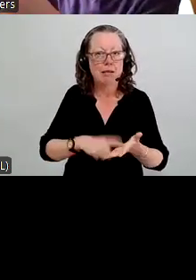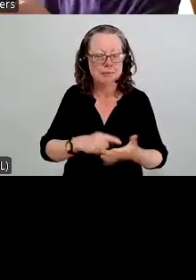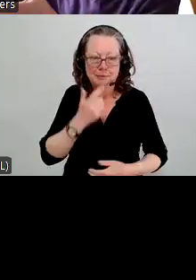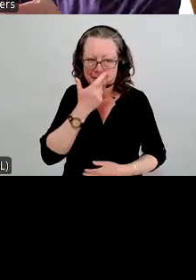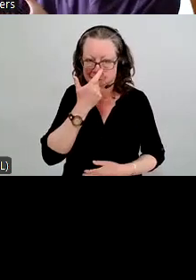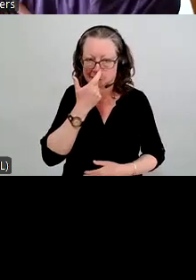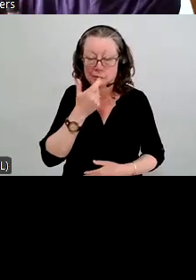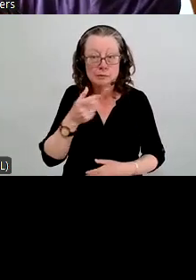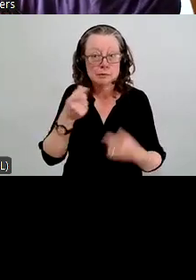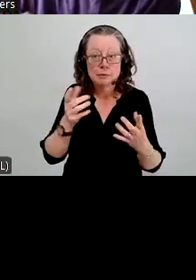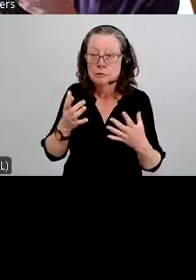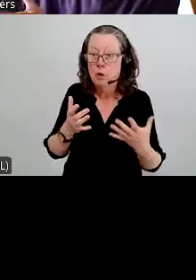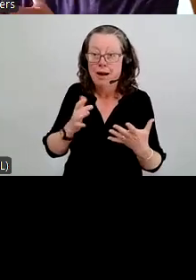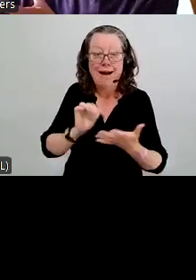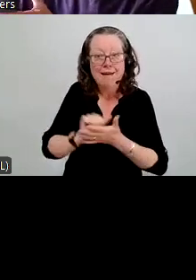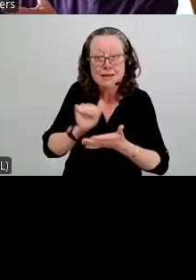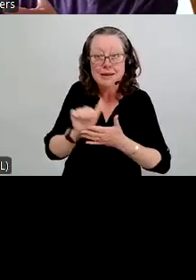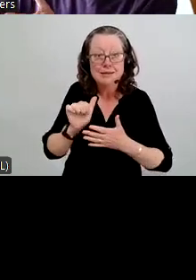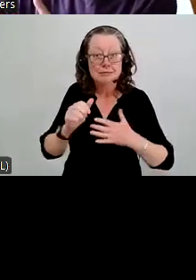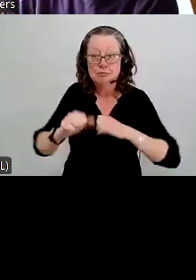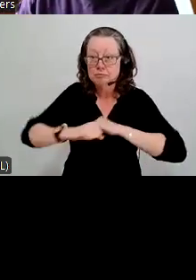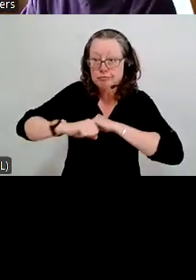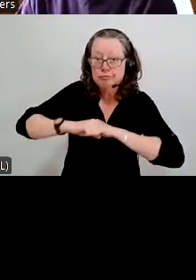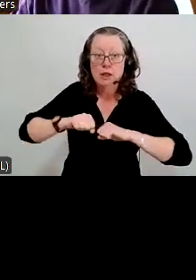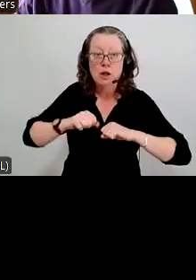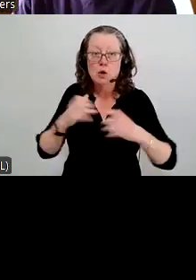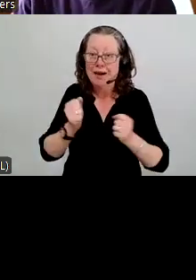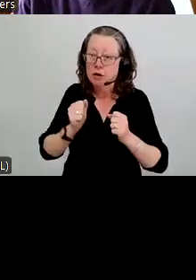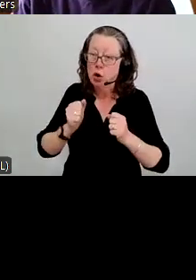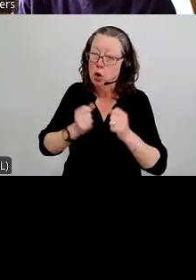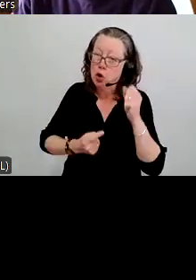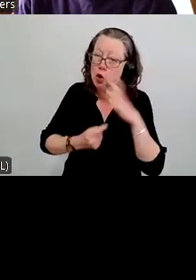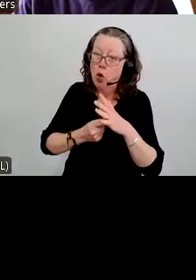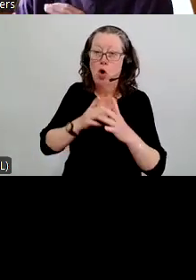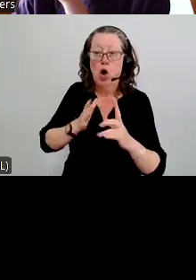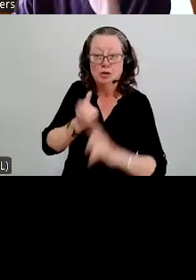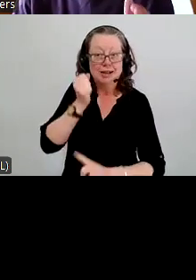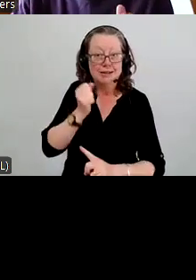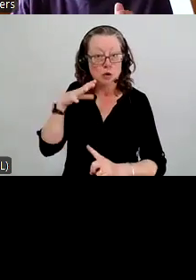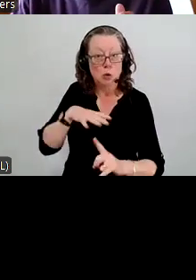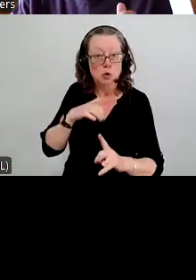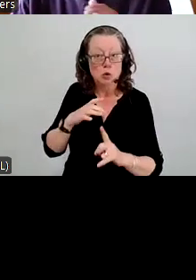objectives that you want to achieve, that's where the marketing pixel works. If you're not doing any advertising,